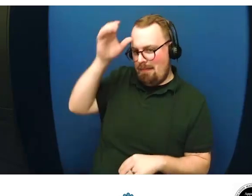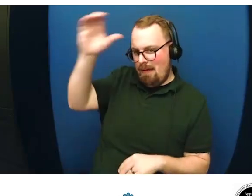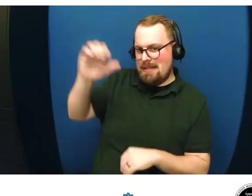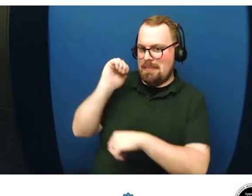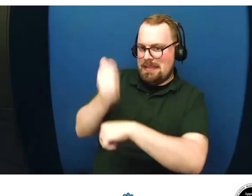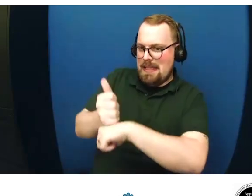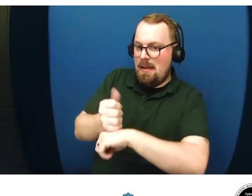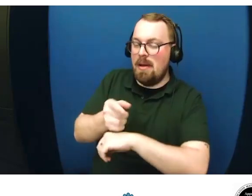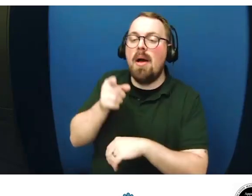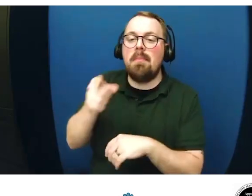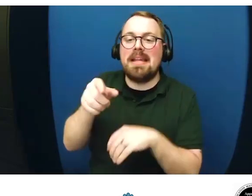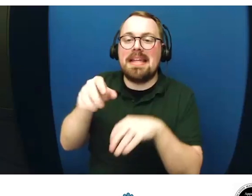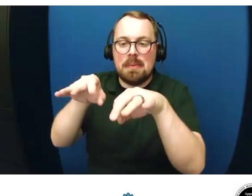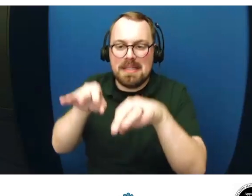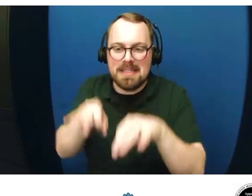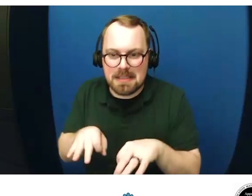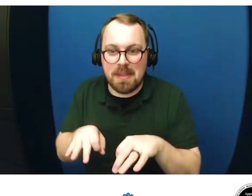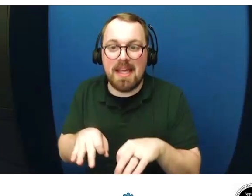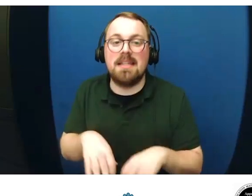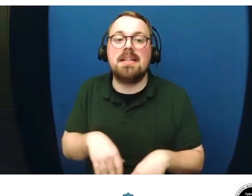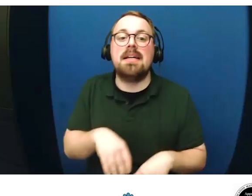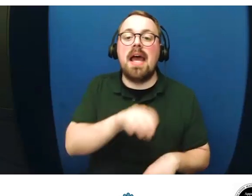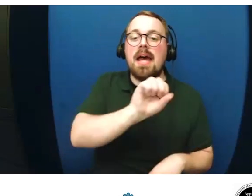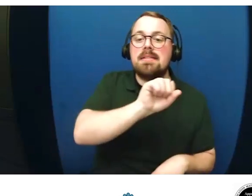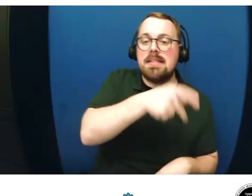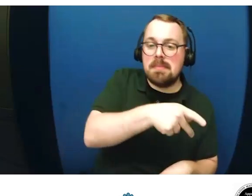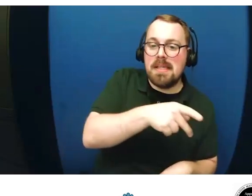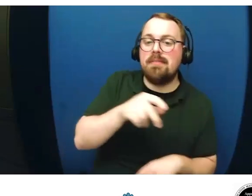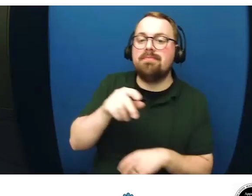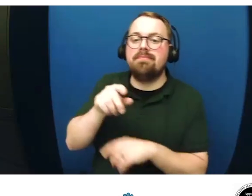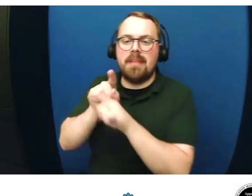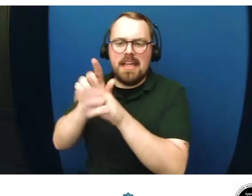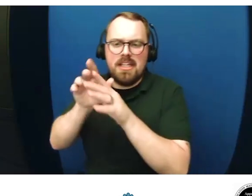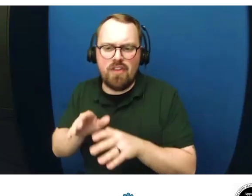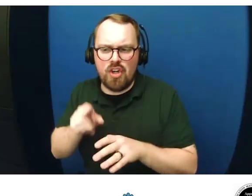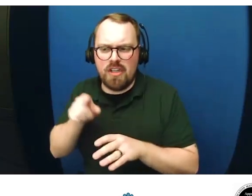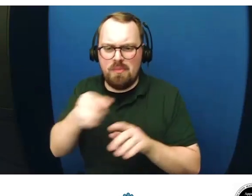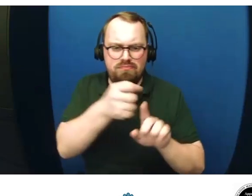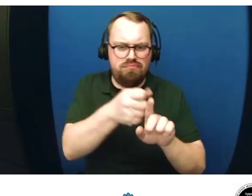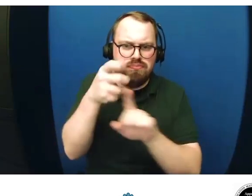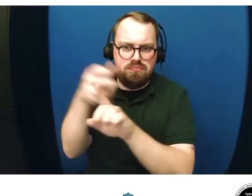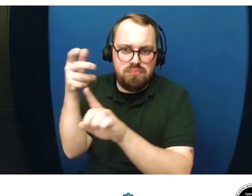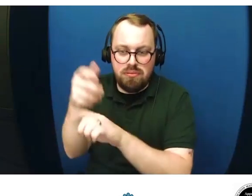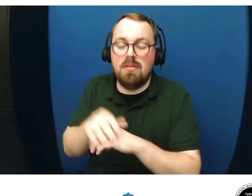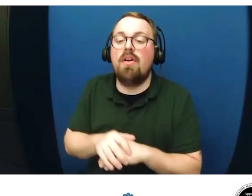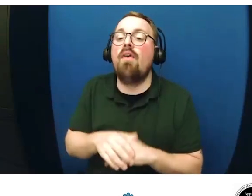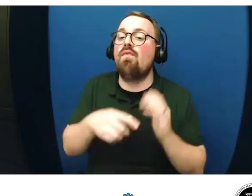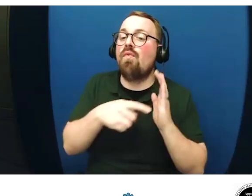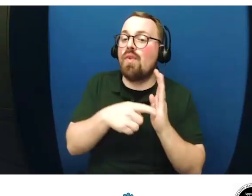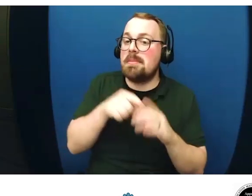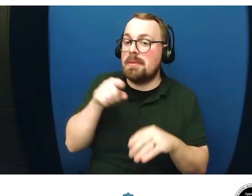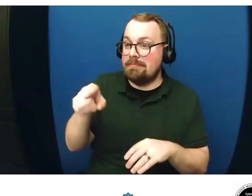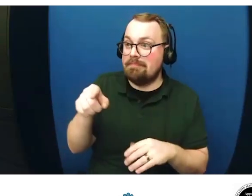this example of the difference between an Intervener and an SSP. He said, "If I went to a restaurant with